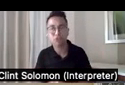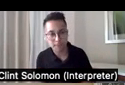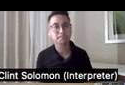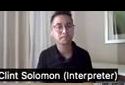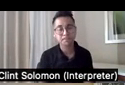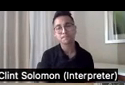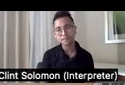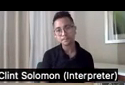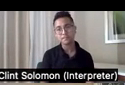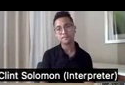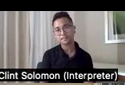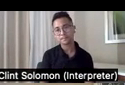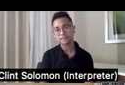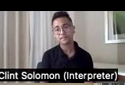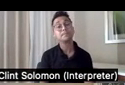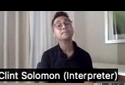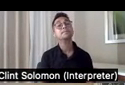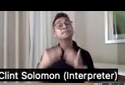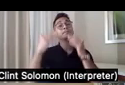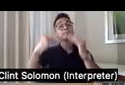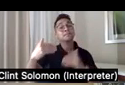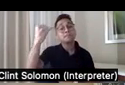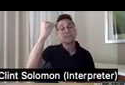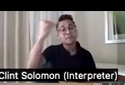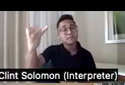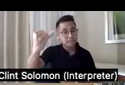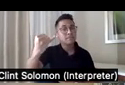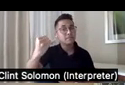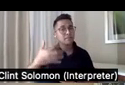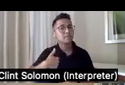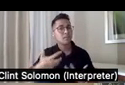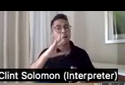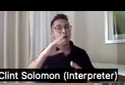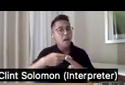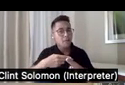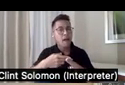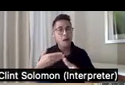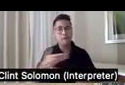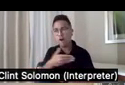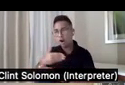the next idea i'd like to talk with you about before we get into the lessons is literacy